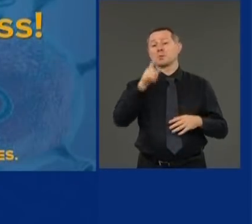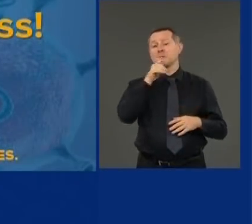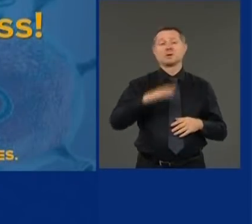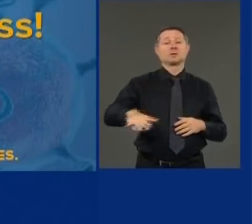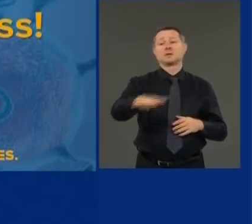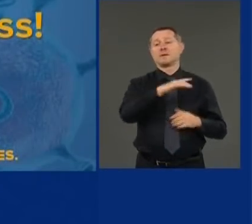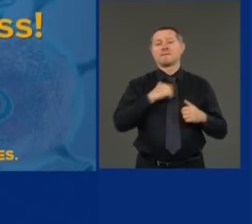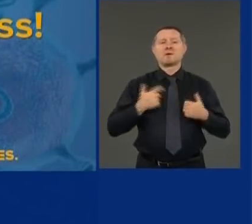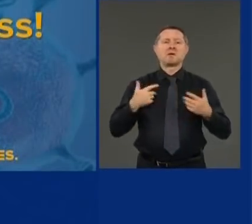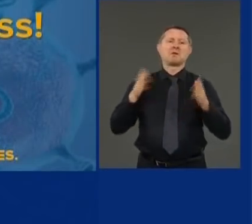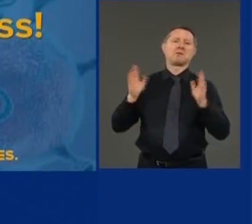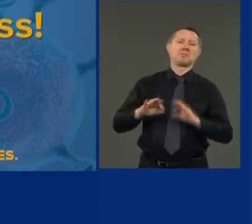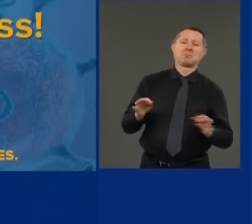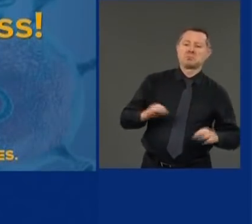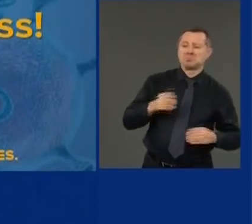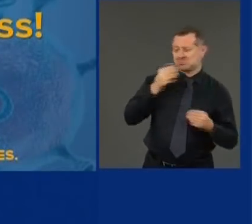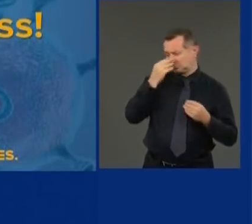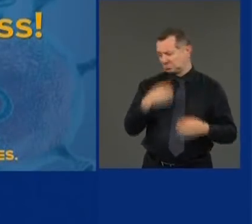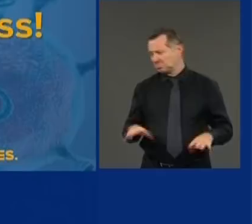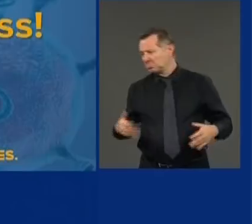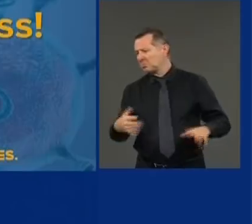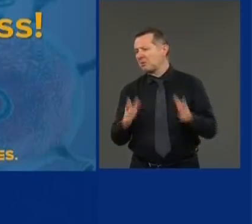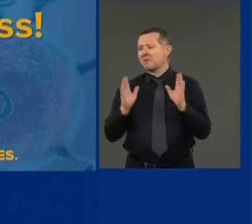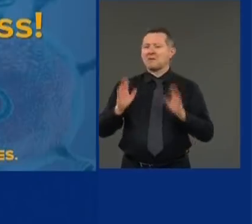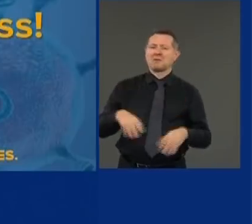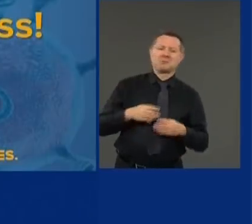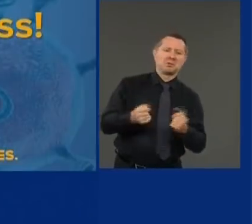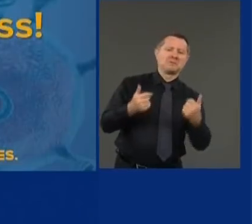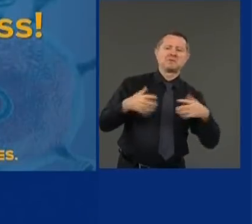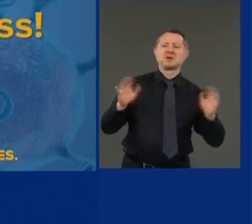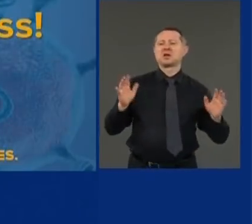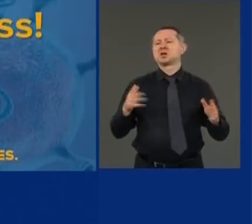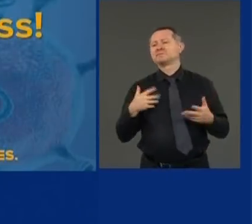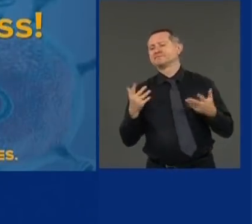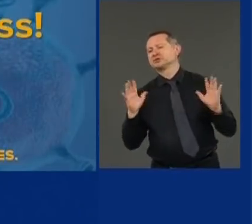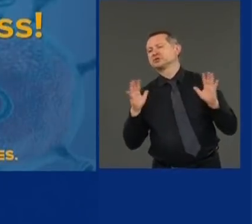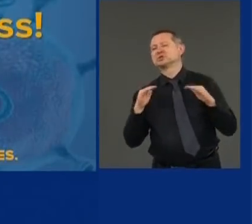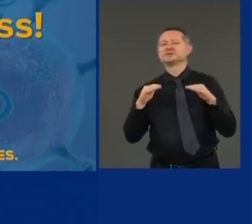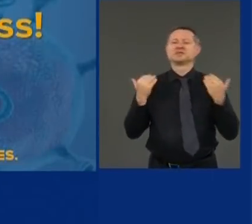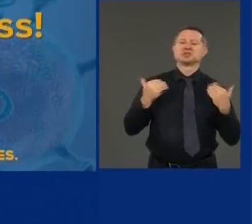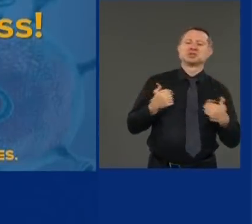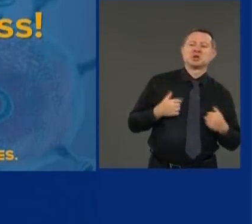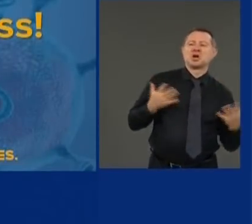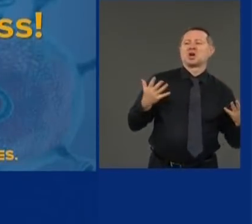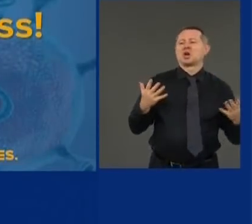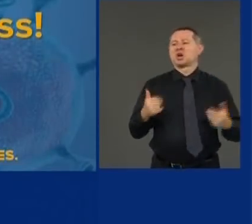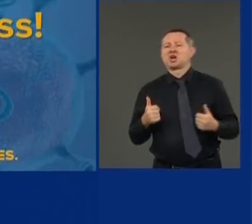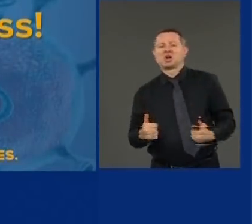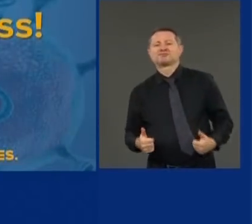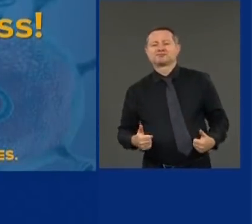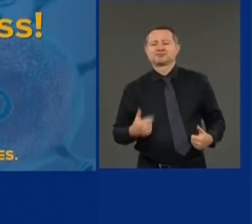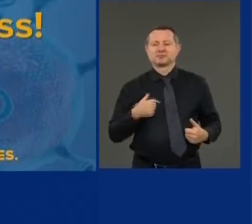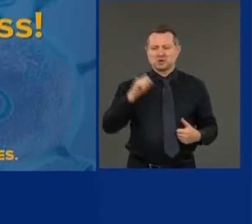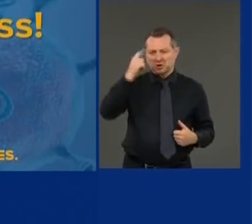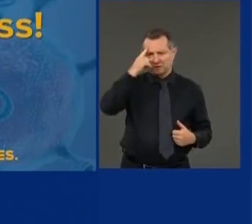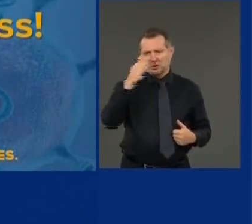AND THERE ARE TWO THREATS IN THAT AREA, ONE, NEW YORKERS GETTING COMPLACENT.